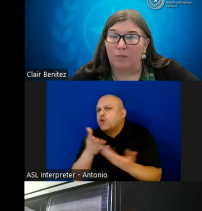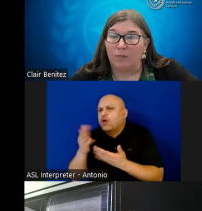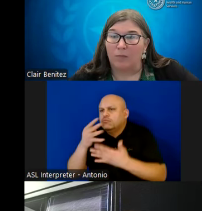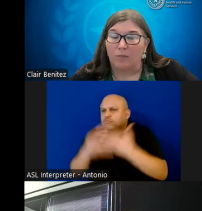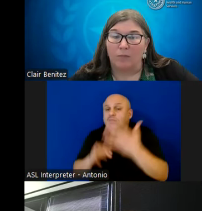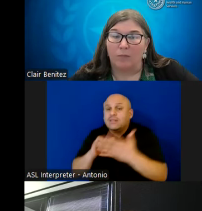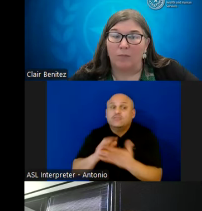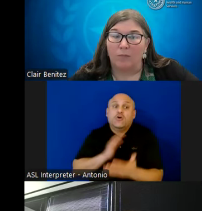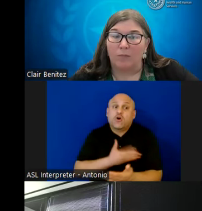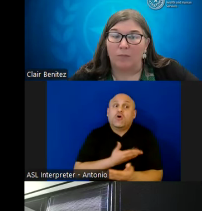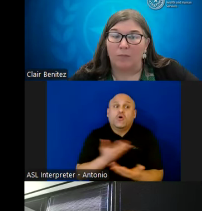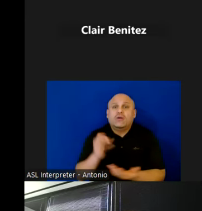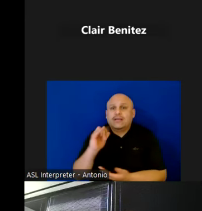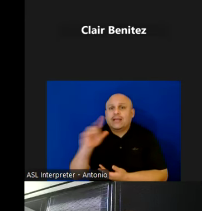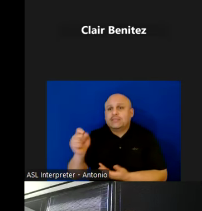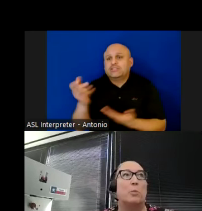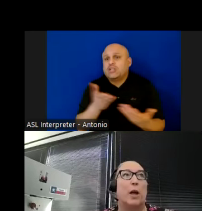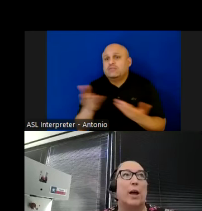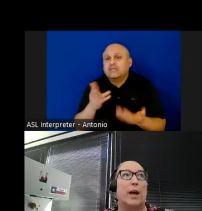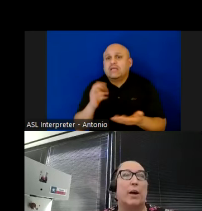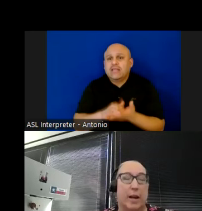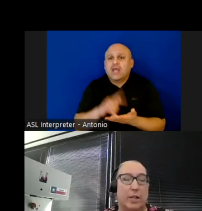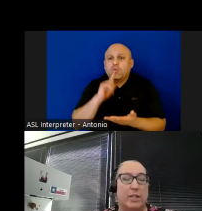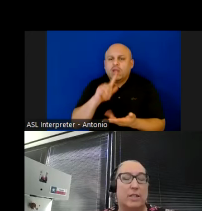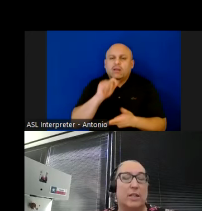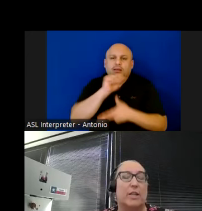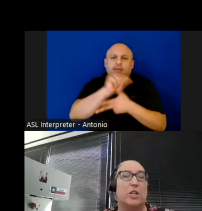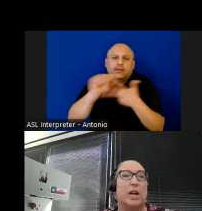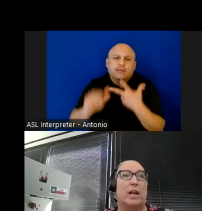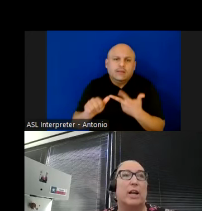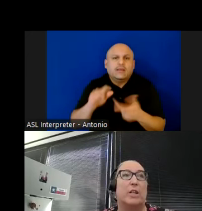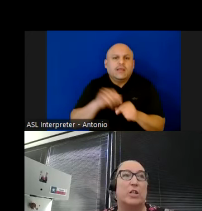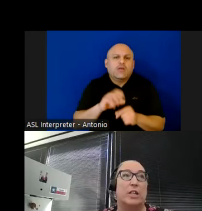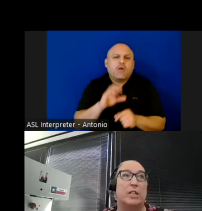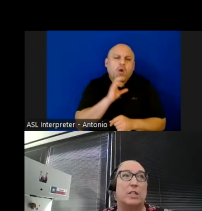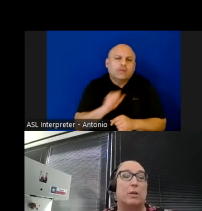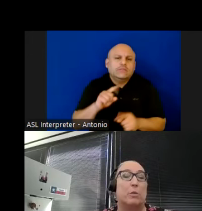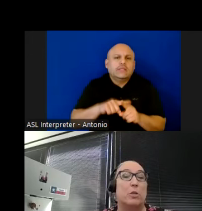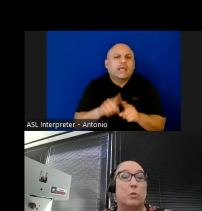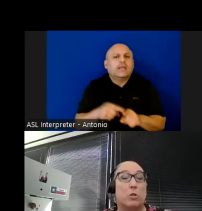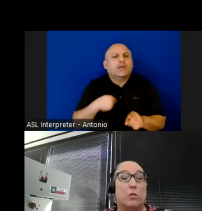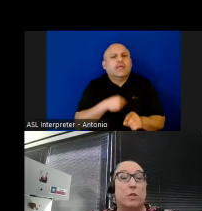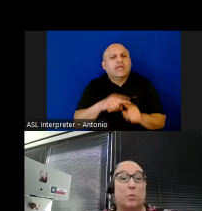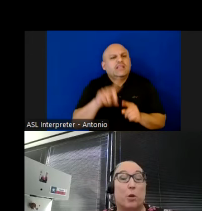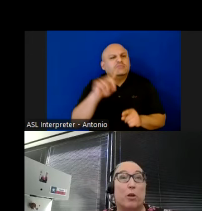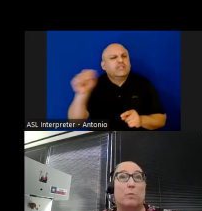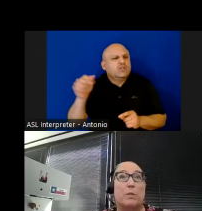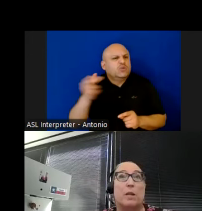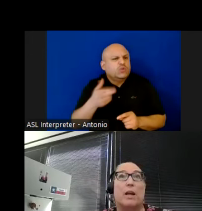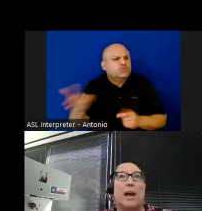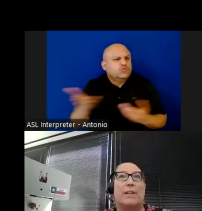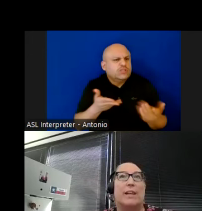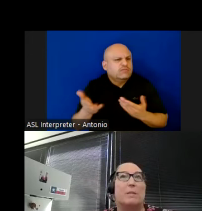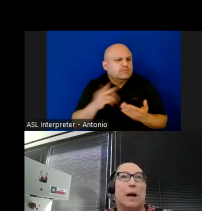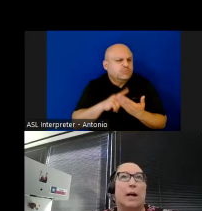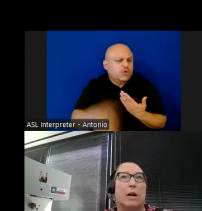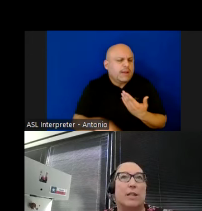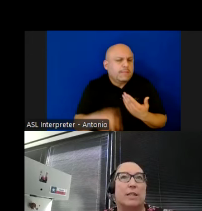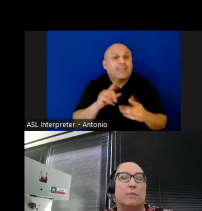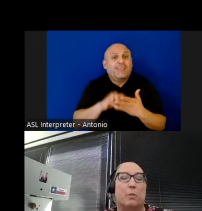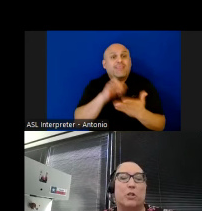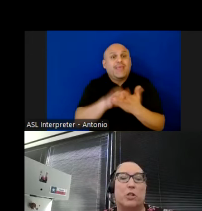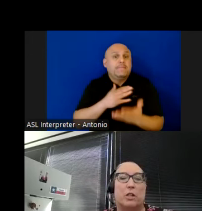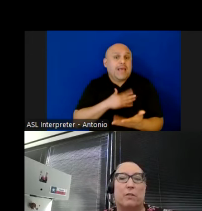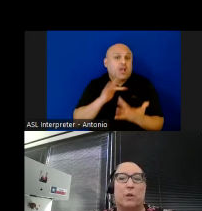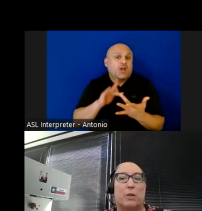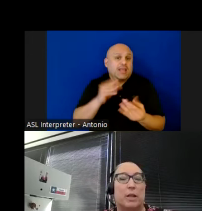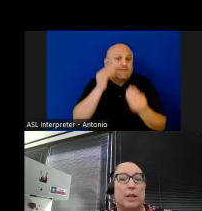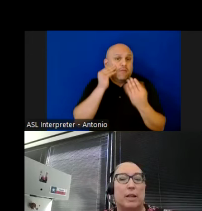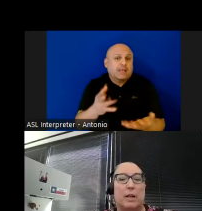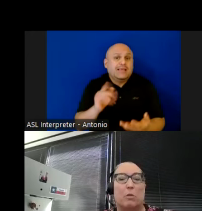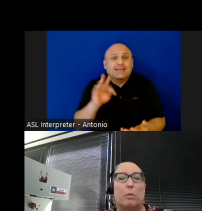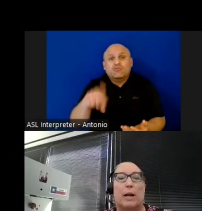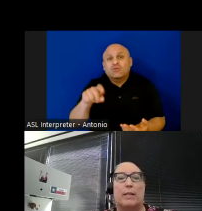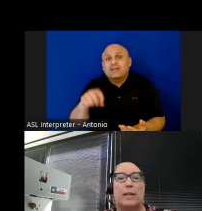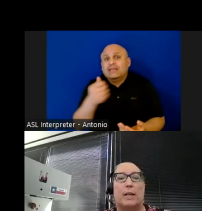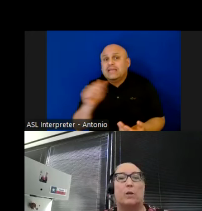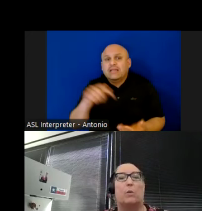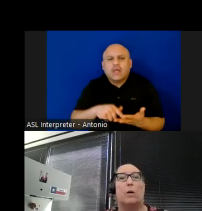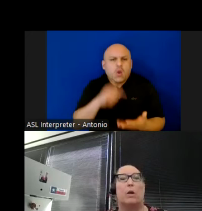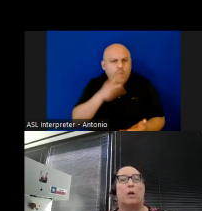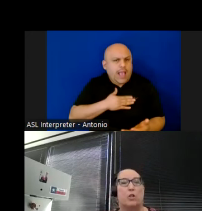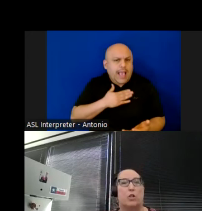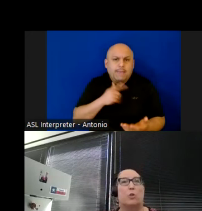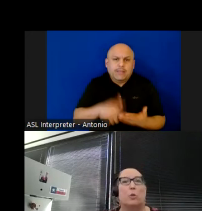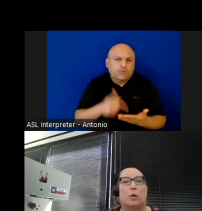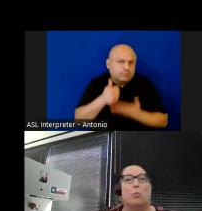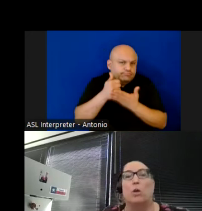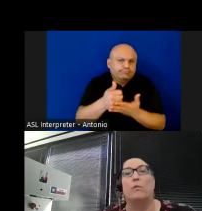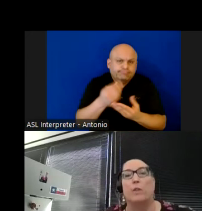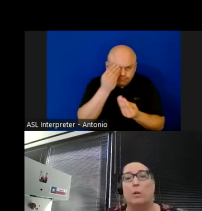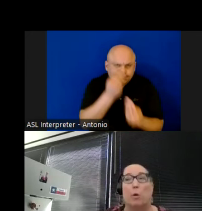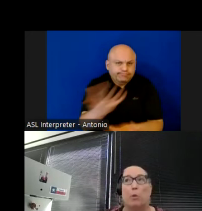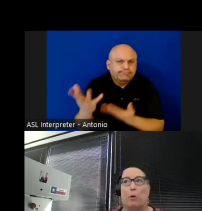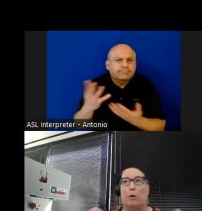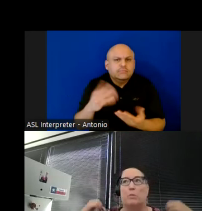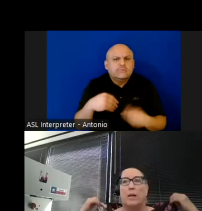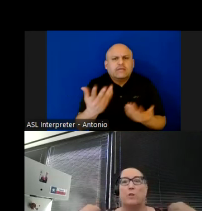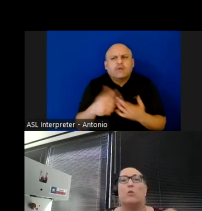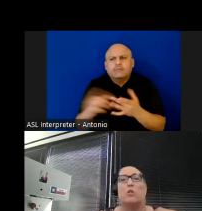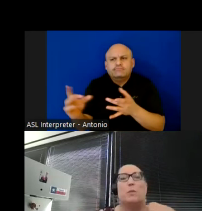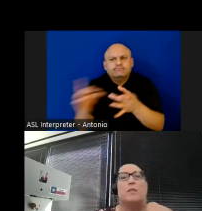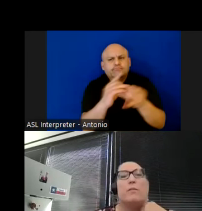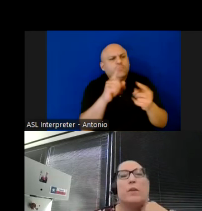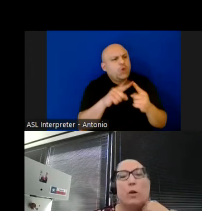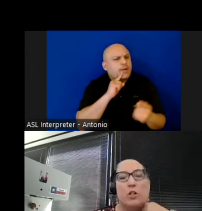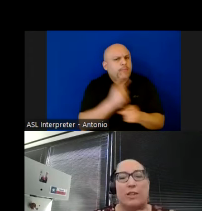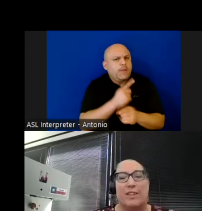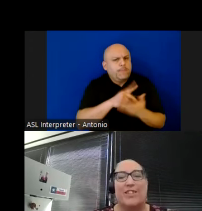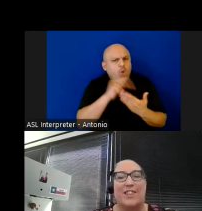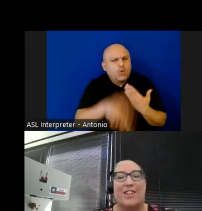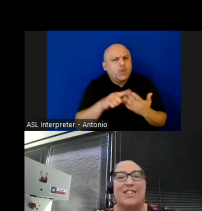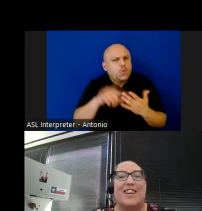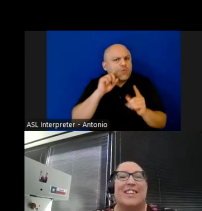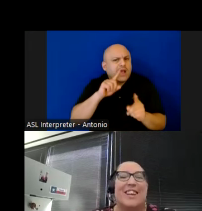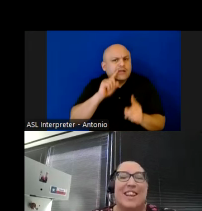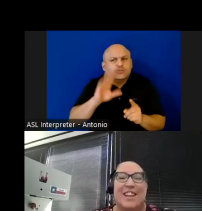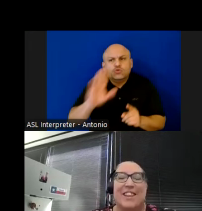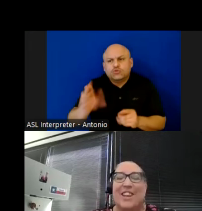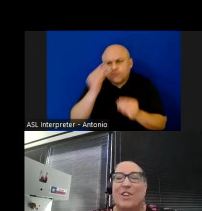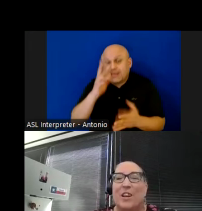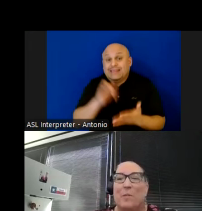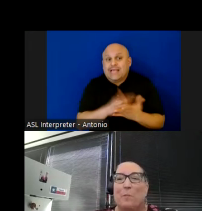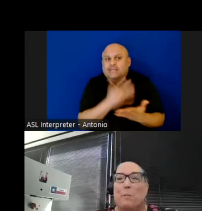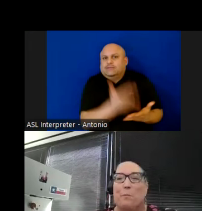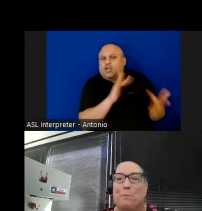And those are our Independent Living Services, Triple A Area Agencies on Aging, and aging and disability resource services programs. And that's my contact information if you need anything, we'll be glad to get you to one of the appropriate programs to answer your specific questions. There's the contact.